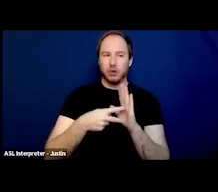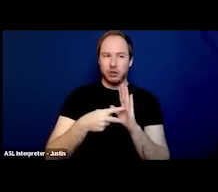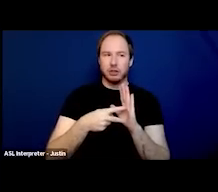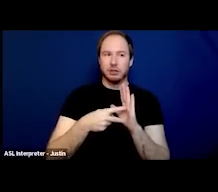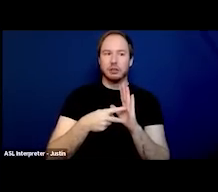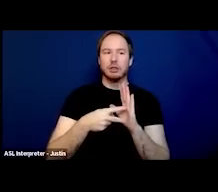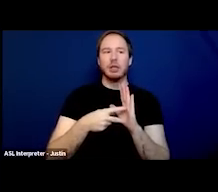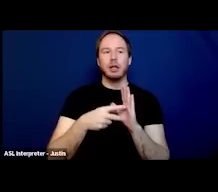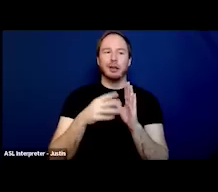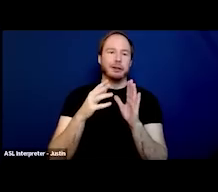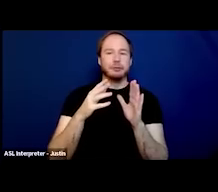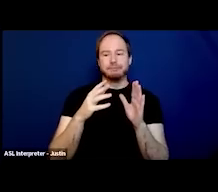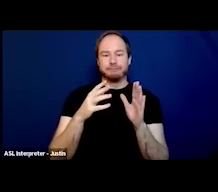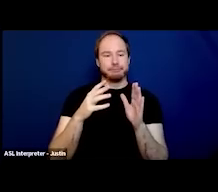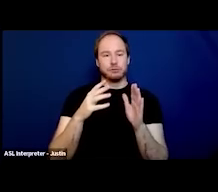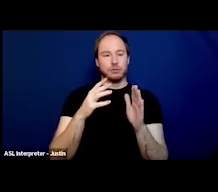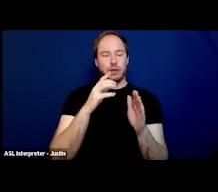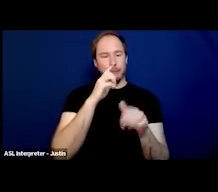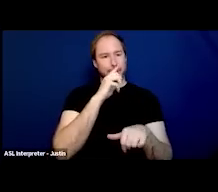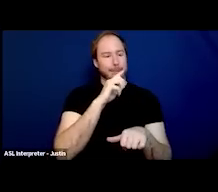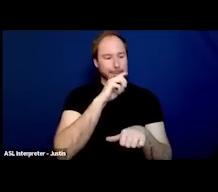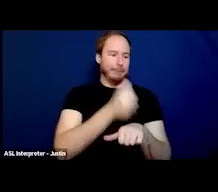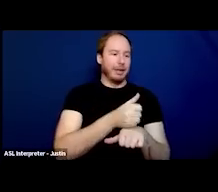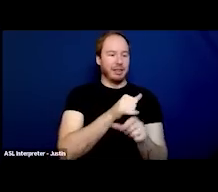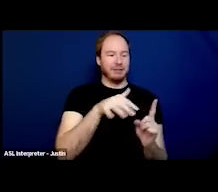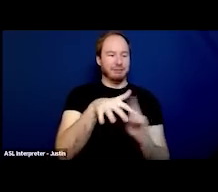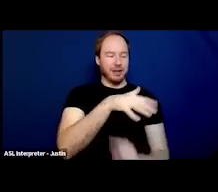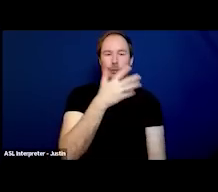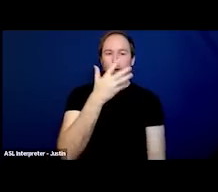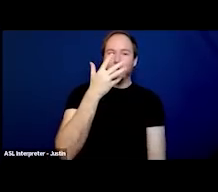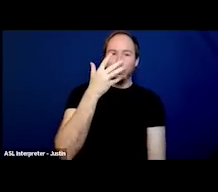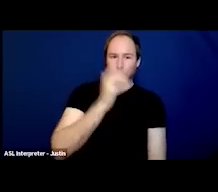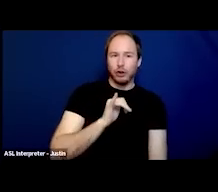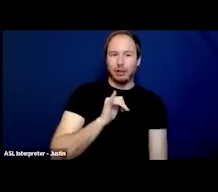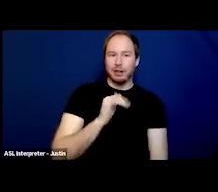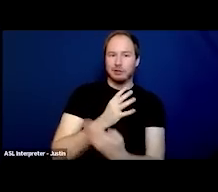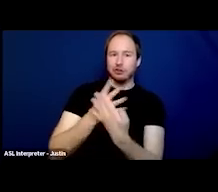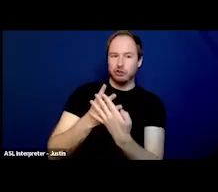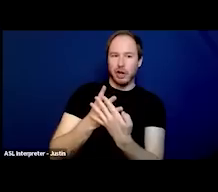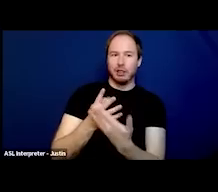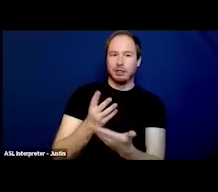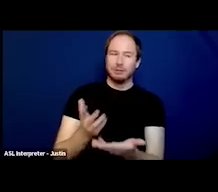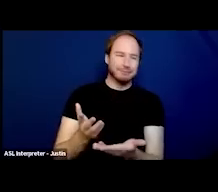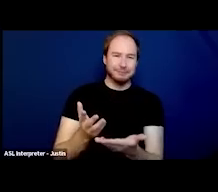recreating an environment that resembles jails and prisons, so a carceral environment. And of course I don't mean literally